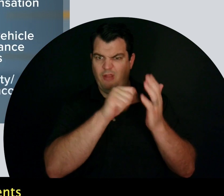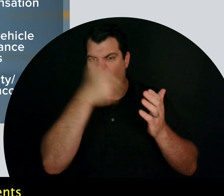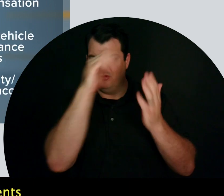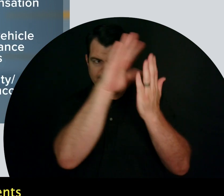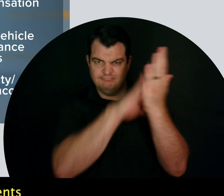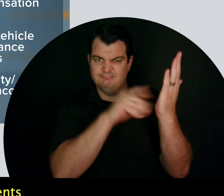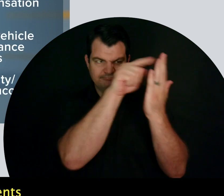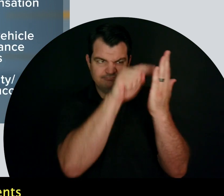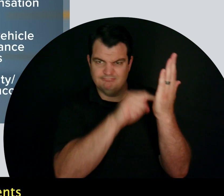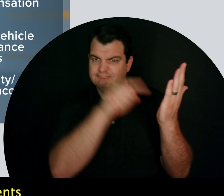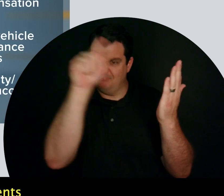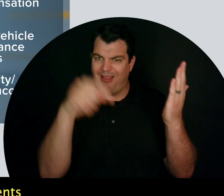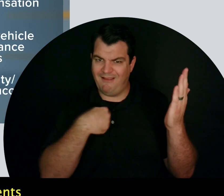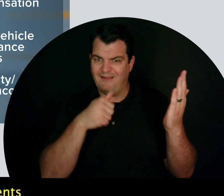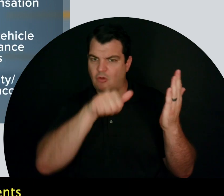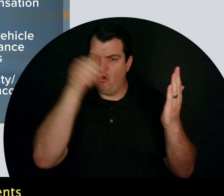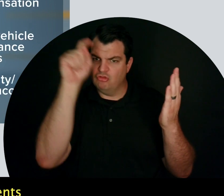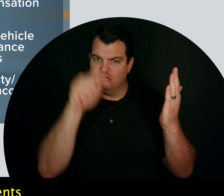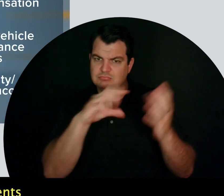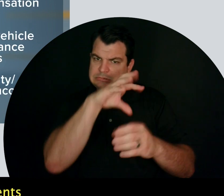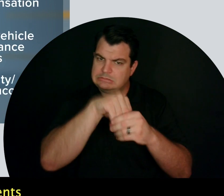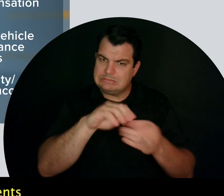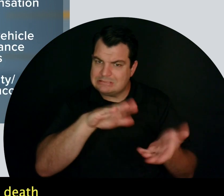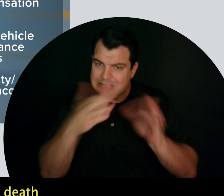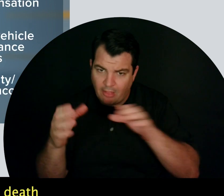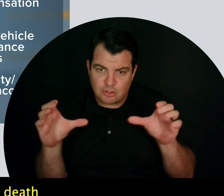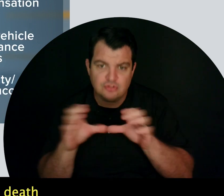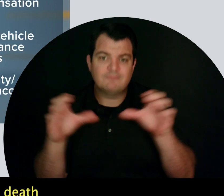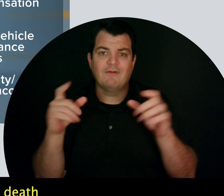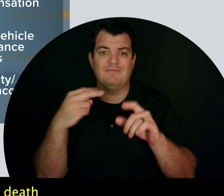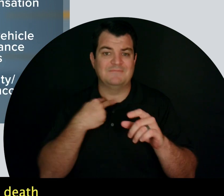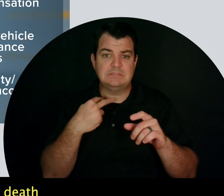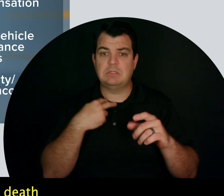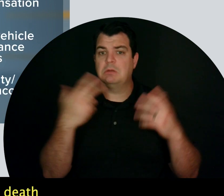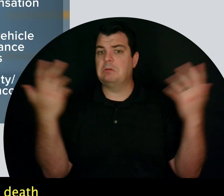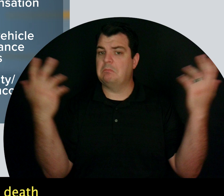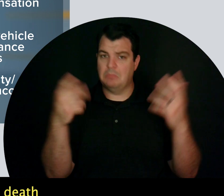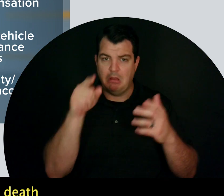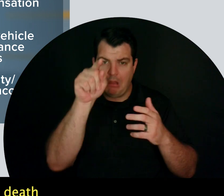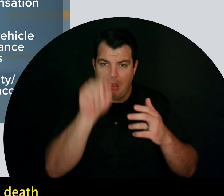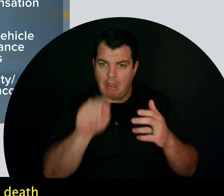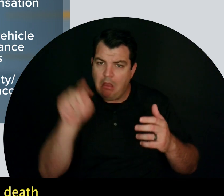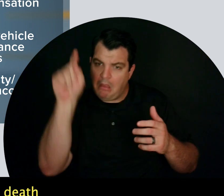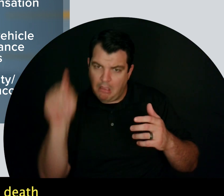Other documents required are listed on the graphic here. They include the death certificate of the victim.